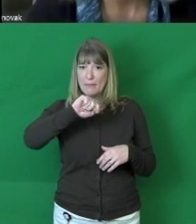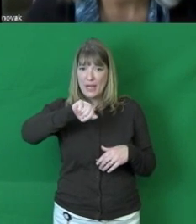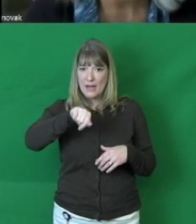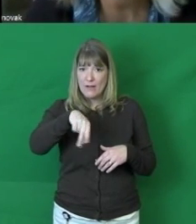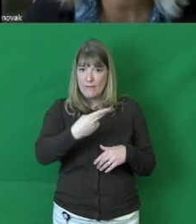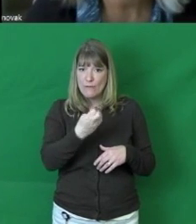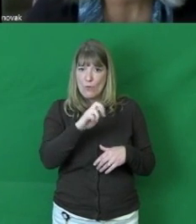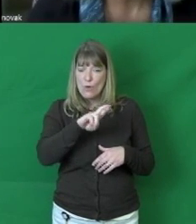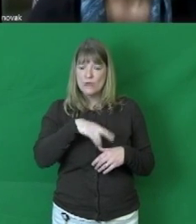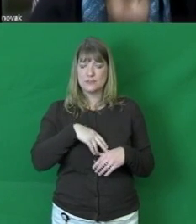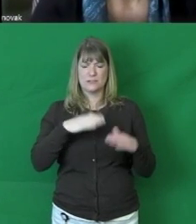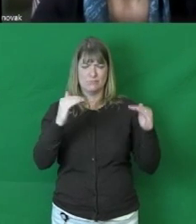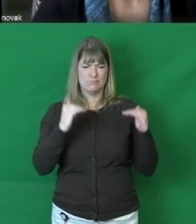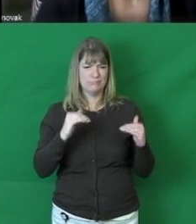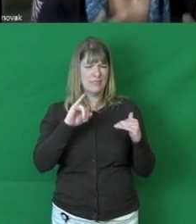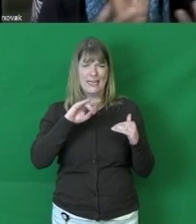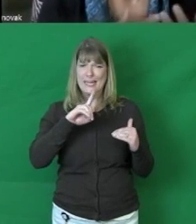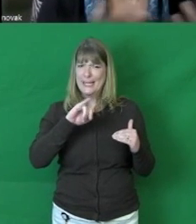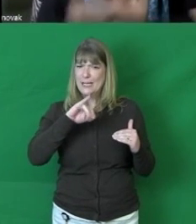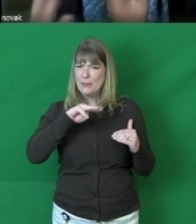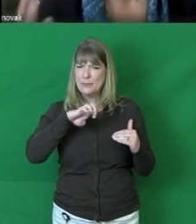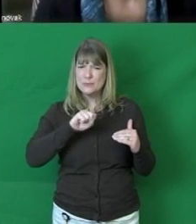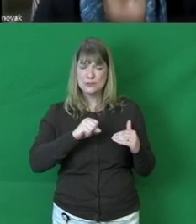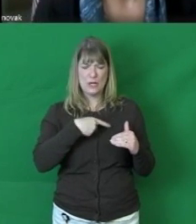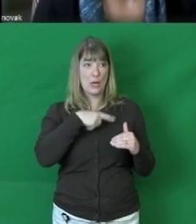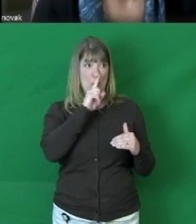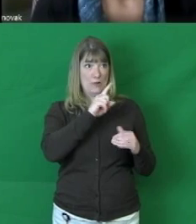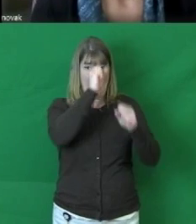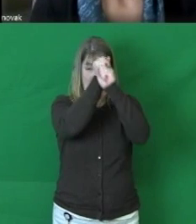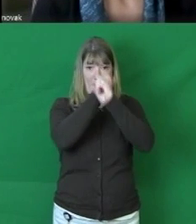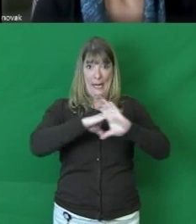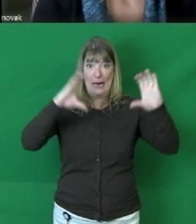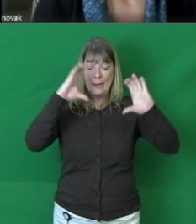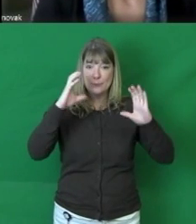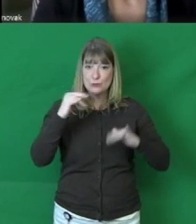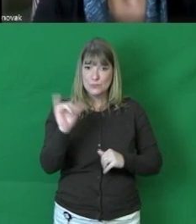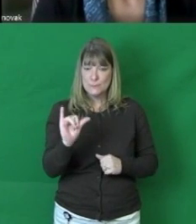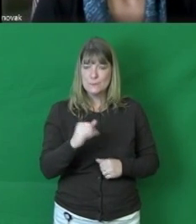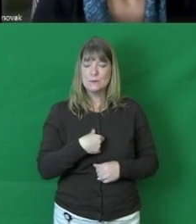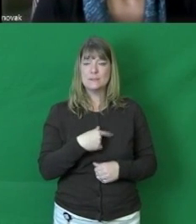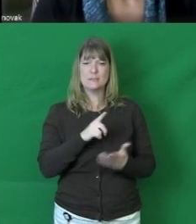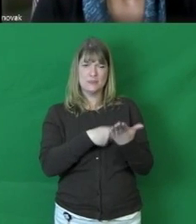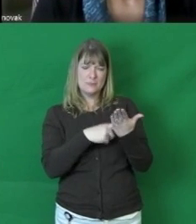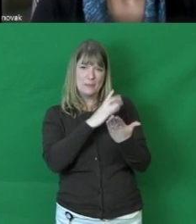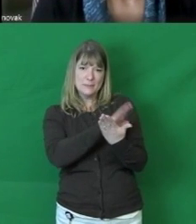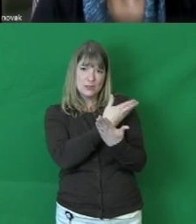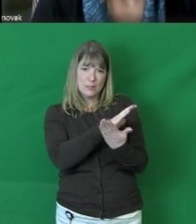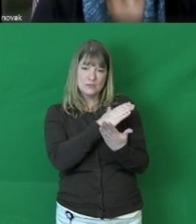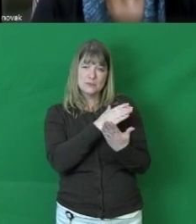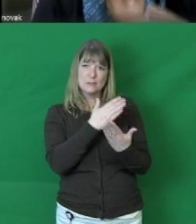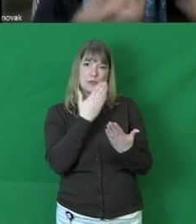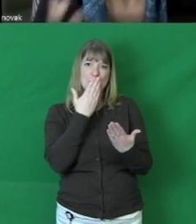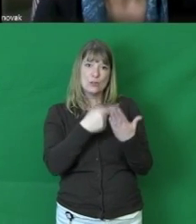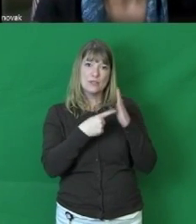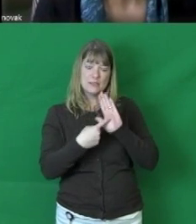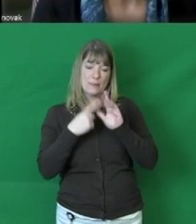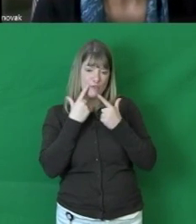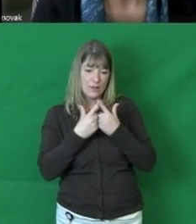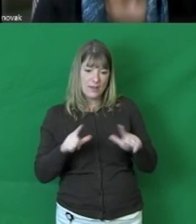use idioms and all different kinds imagery. Sometimes, songs are good examples for language.